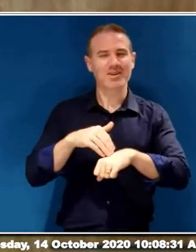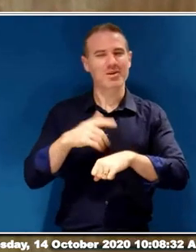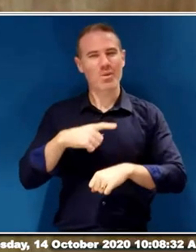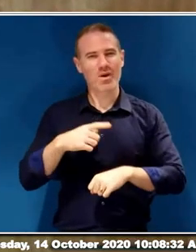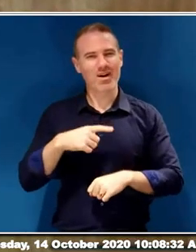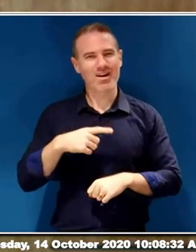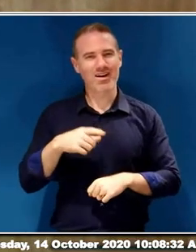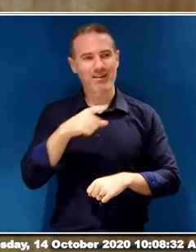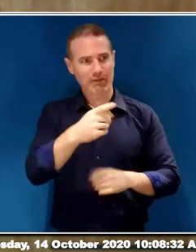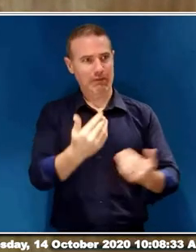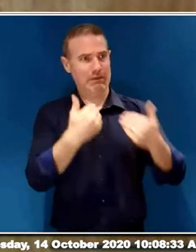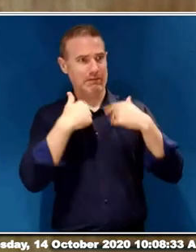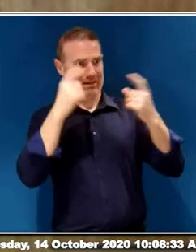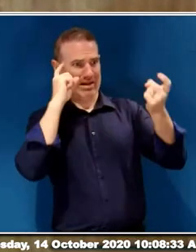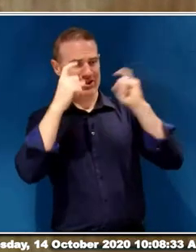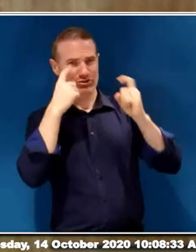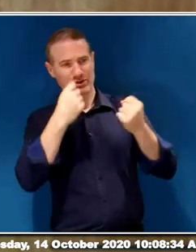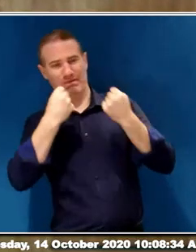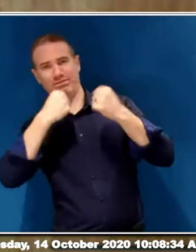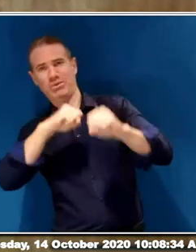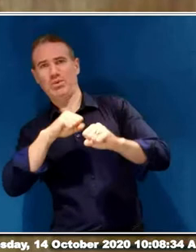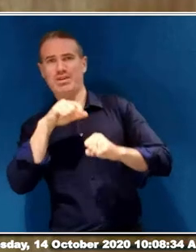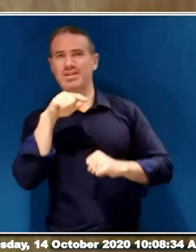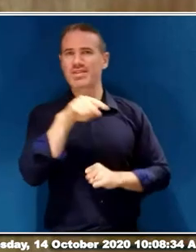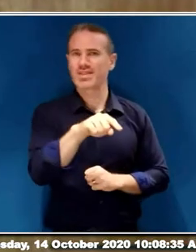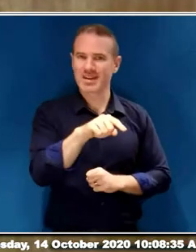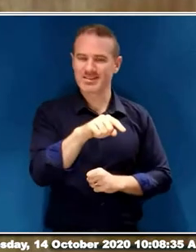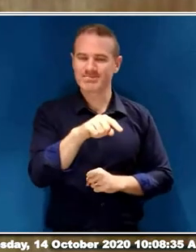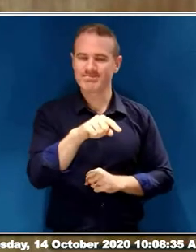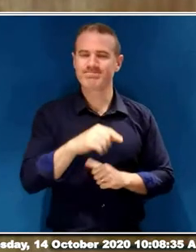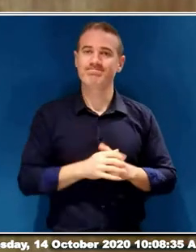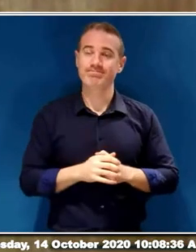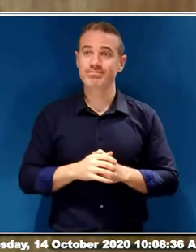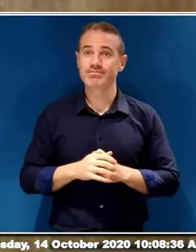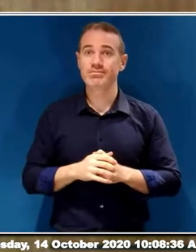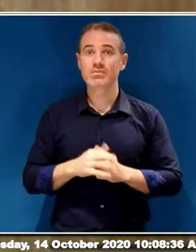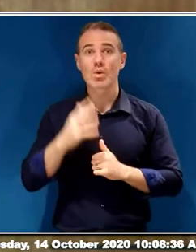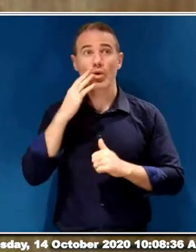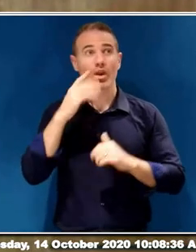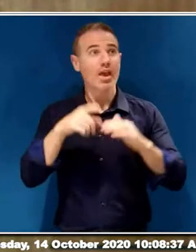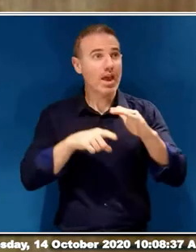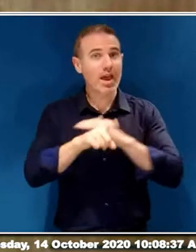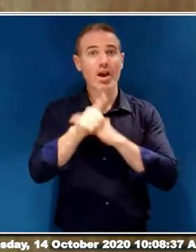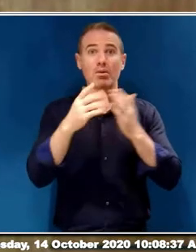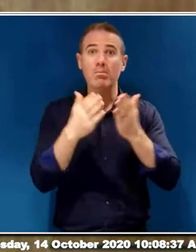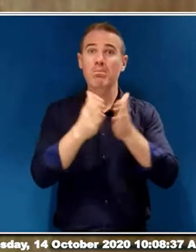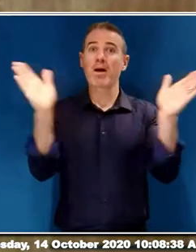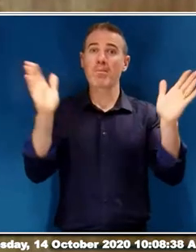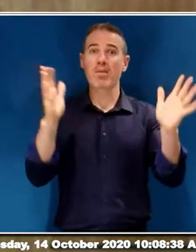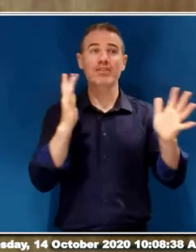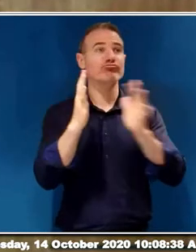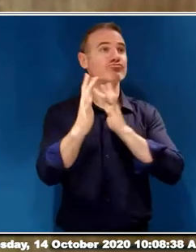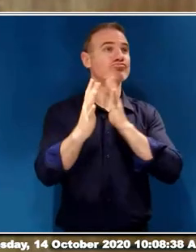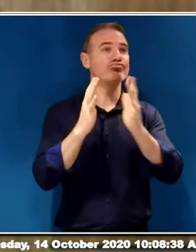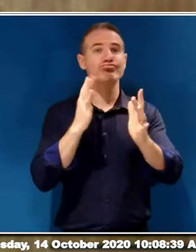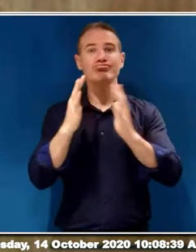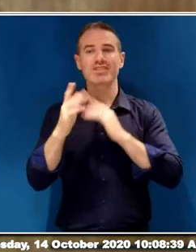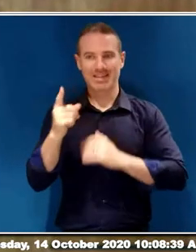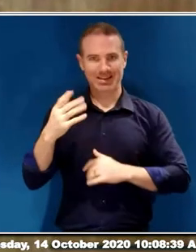And in terms of being out in the public, he requires one-to-one supervision due to his poor social judgment.